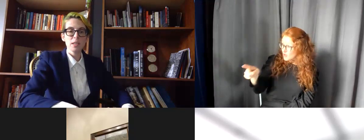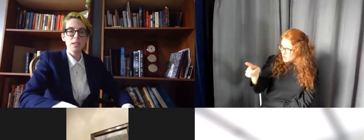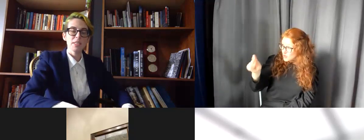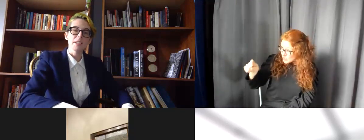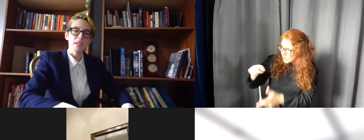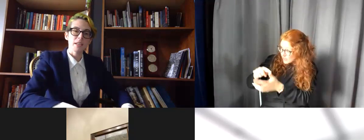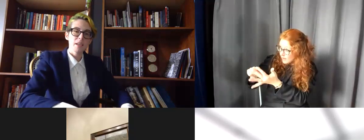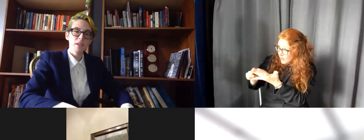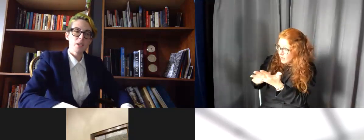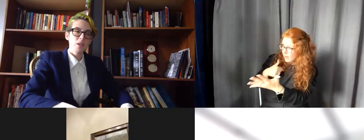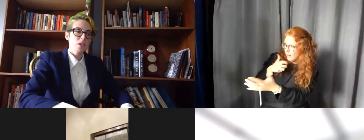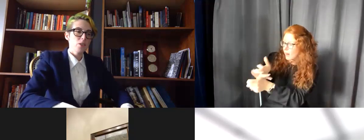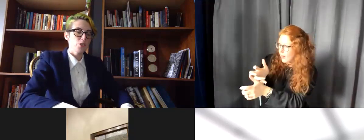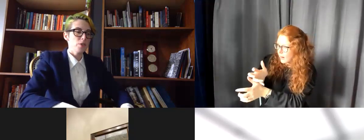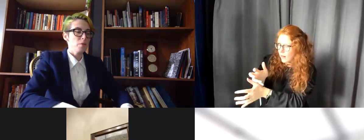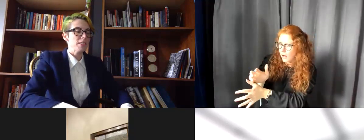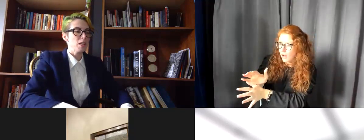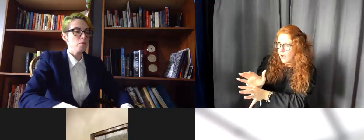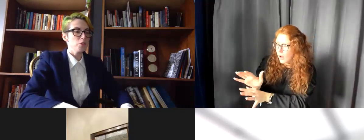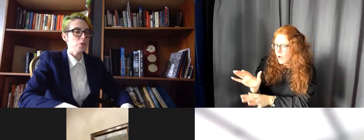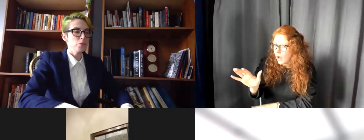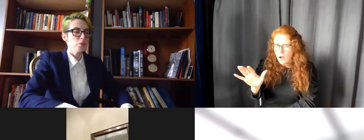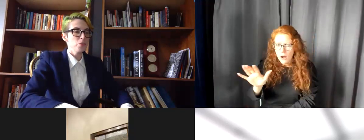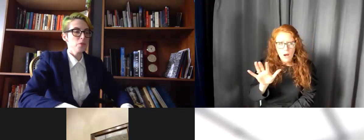Farrah Garland: And suddenly Judy was able to